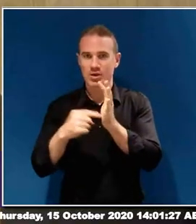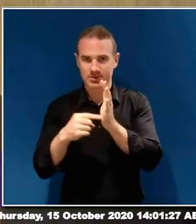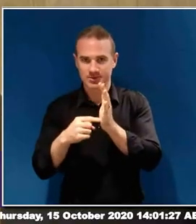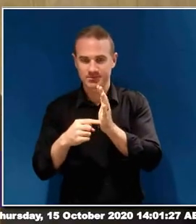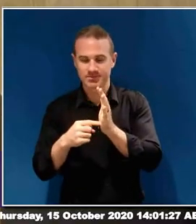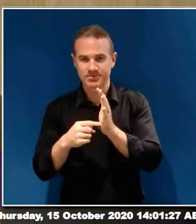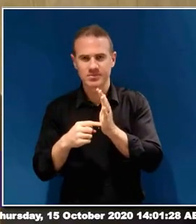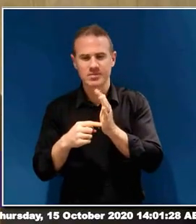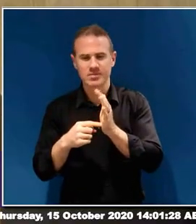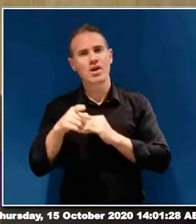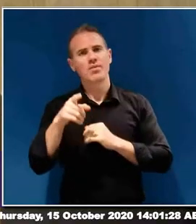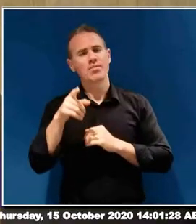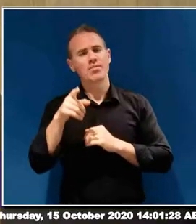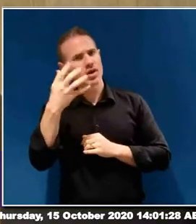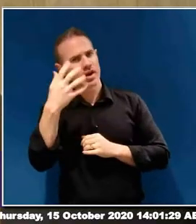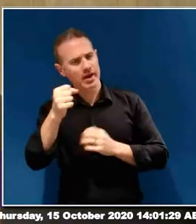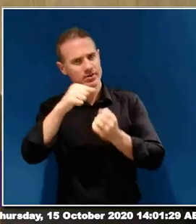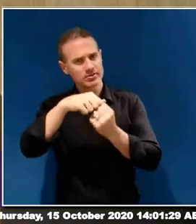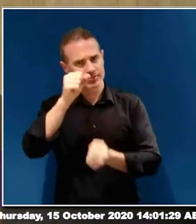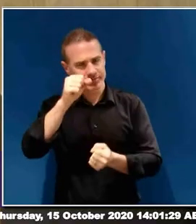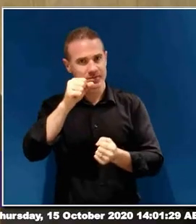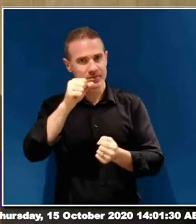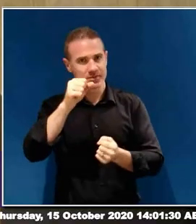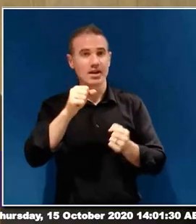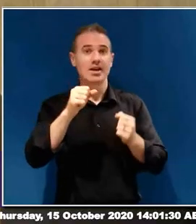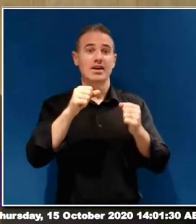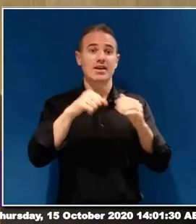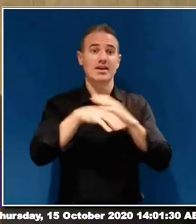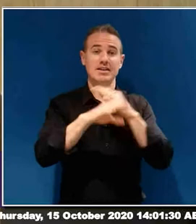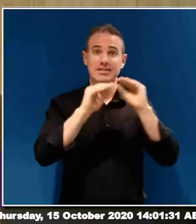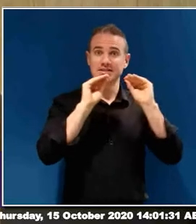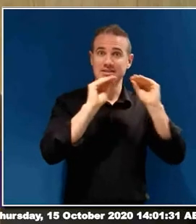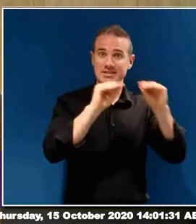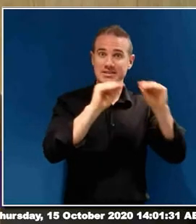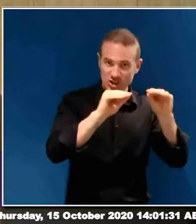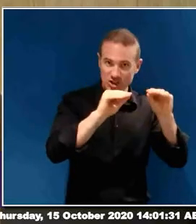and another one in Special Education? Yes.